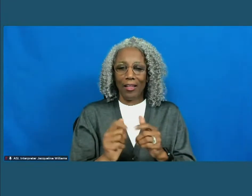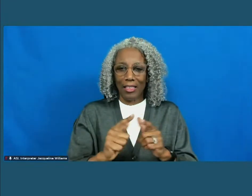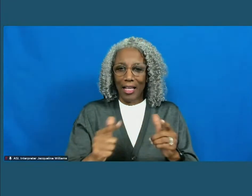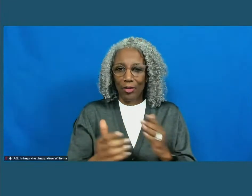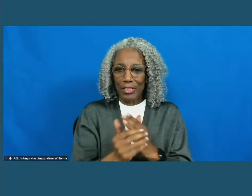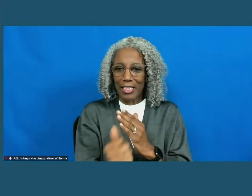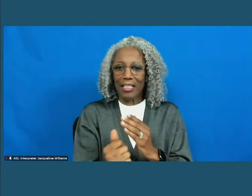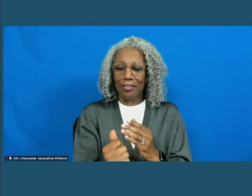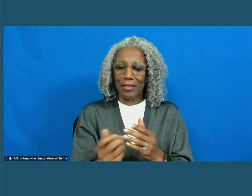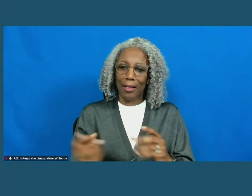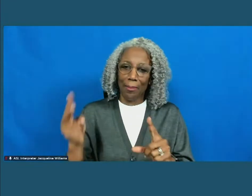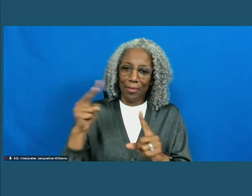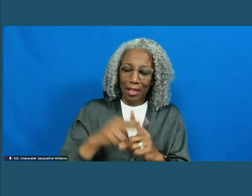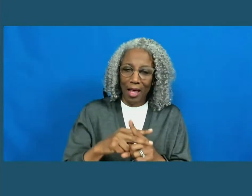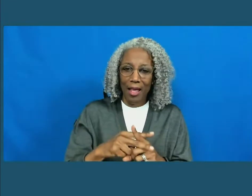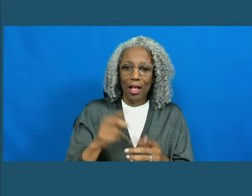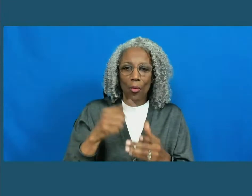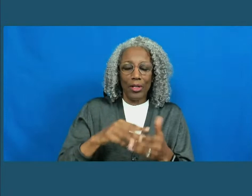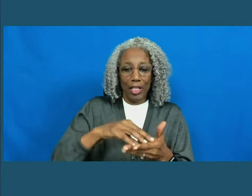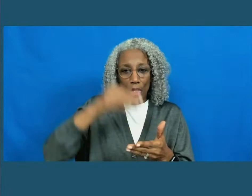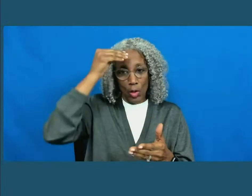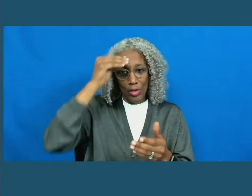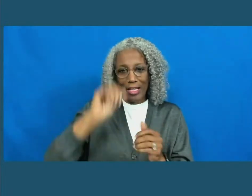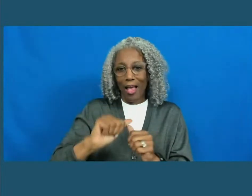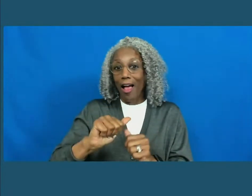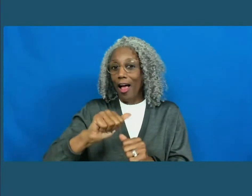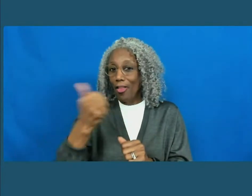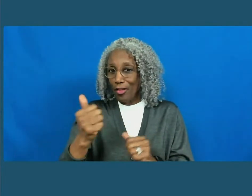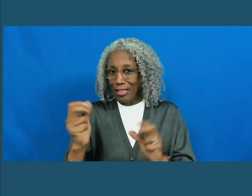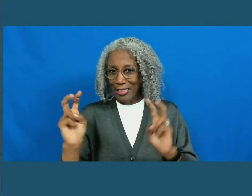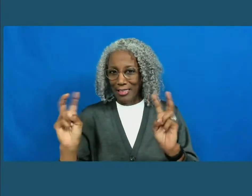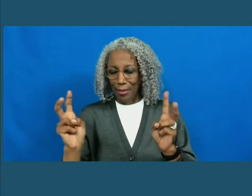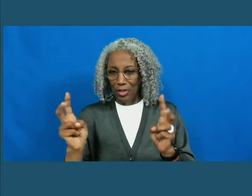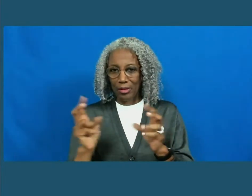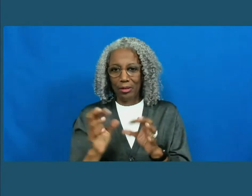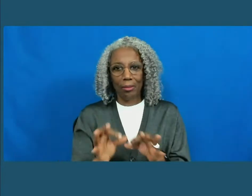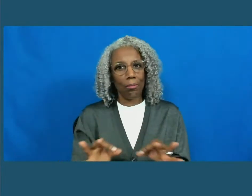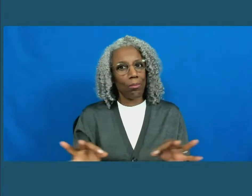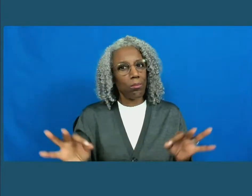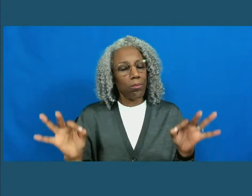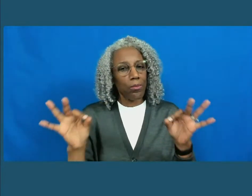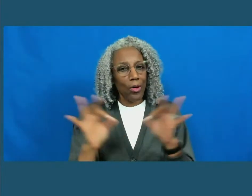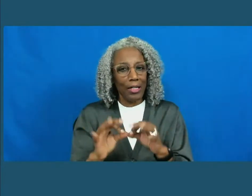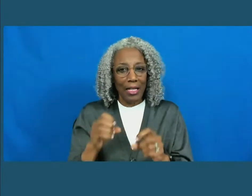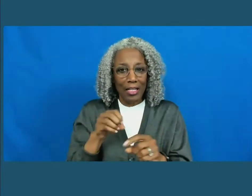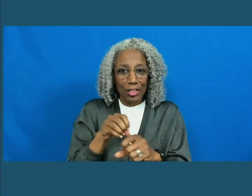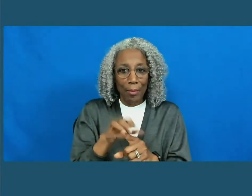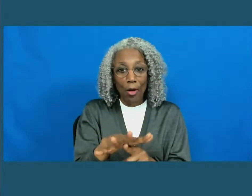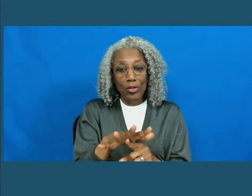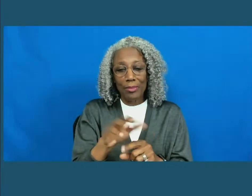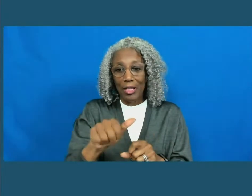um, skills as well as how those language skills fit into the content of their learning in the